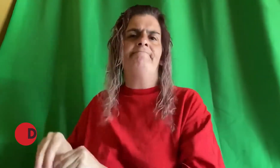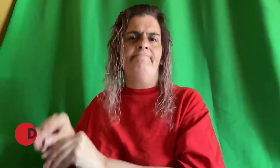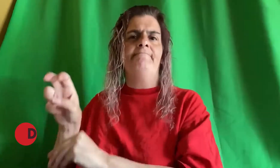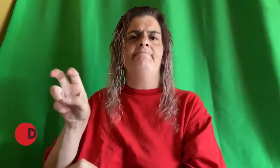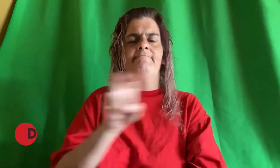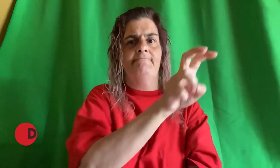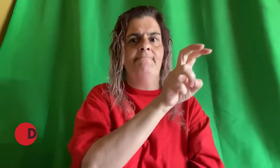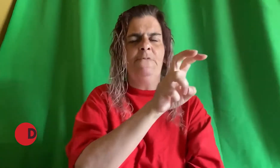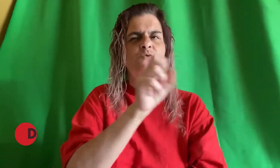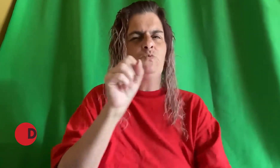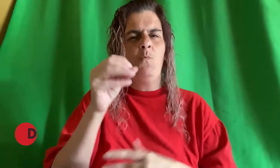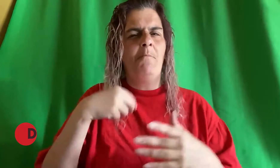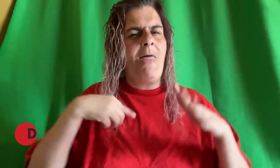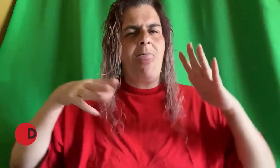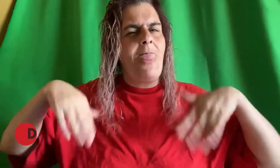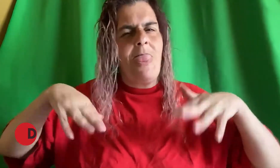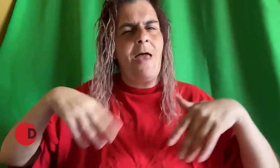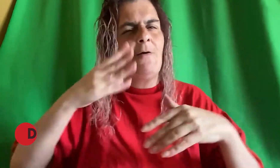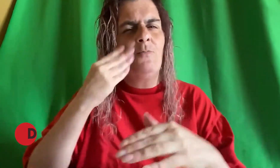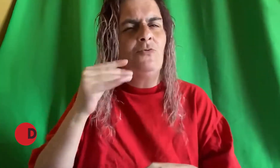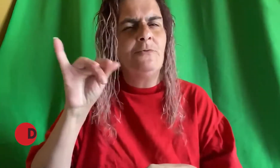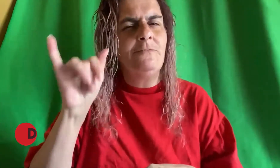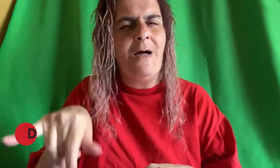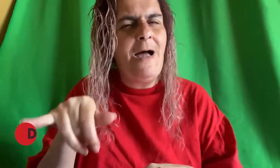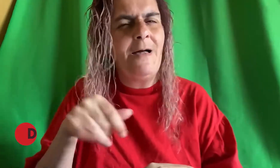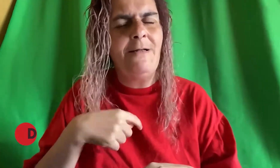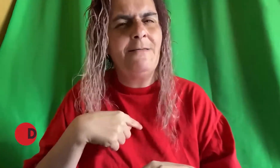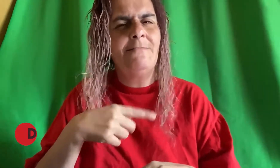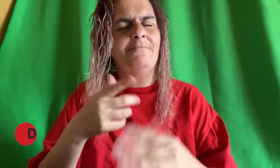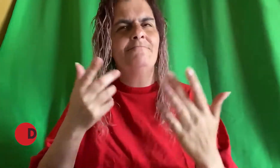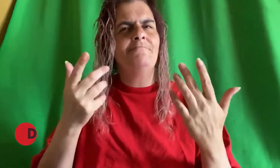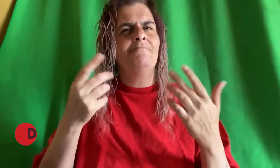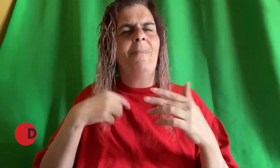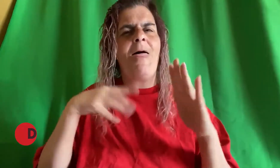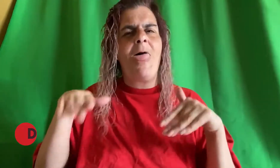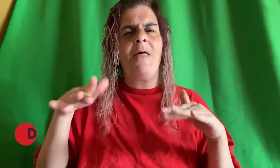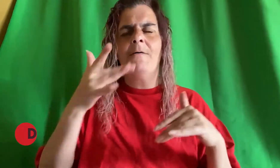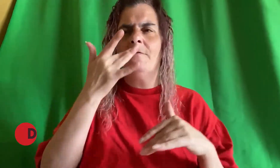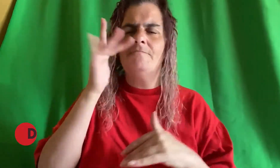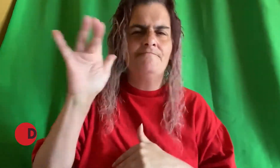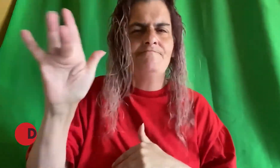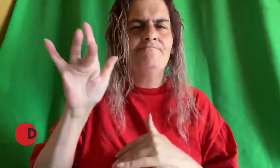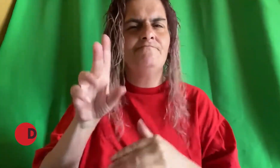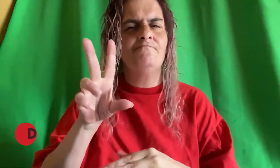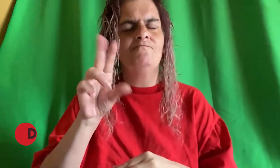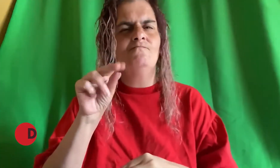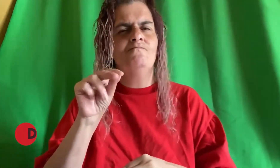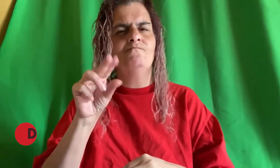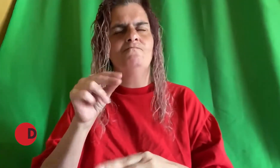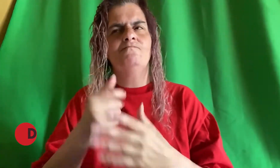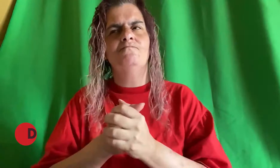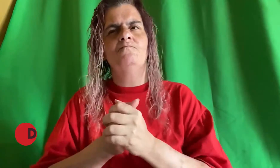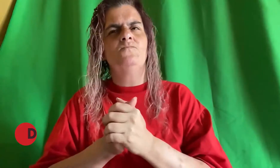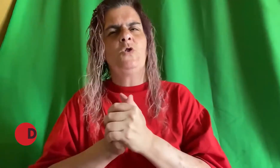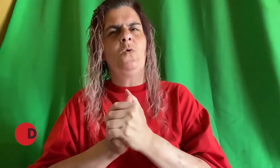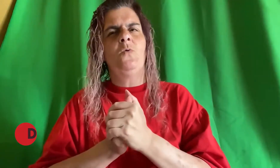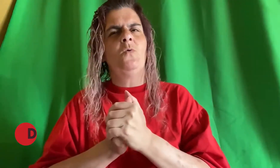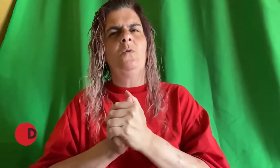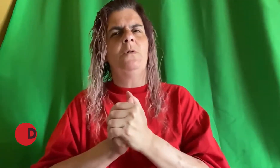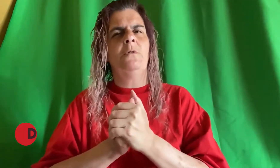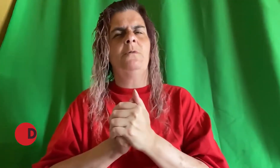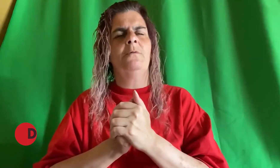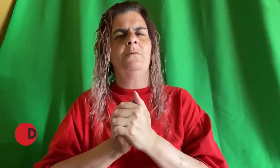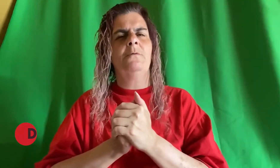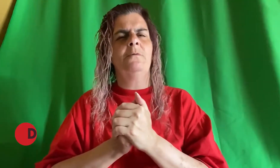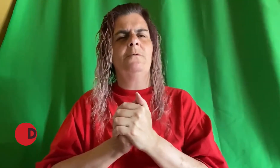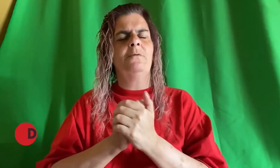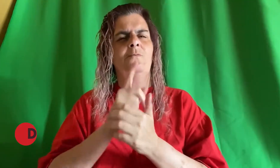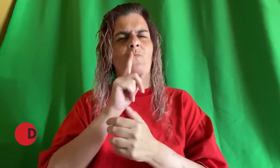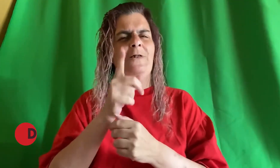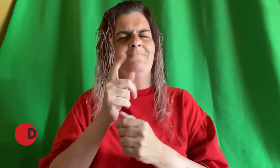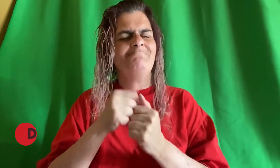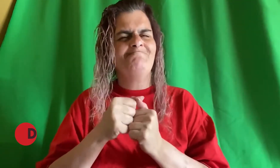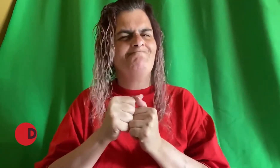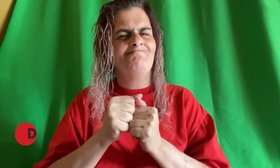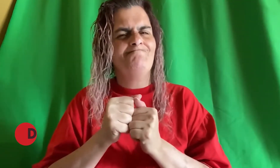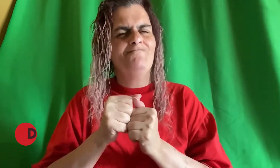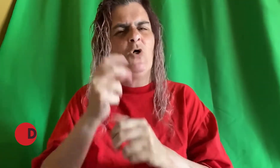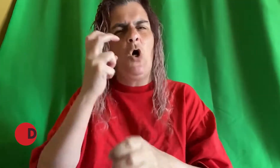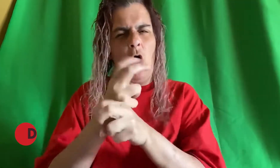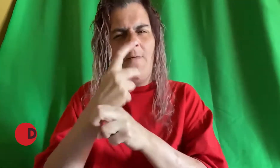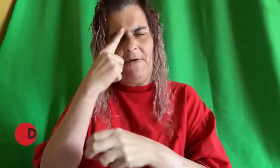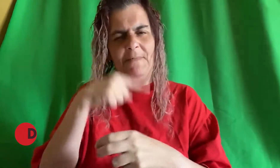I haven't experienced that so really it's hard for me